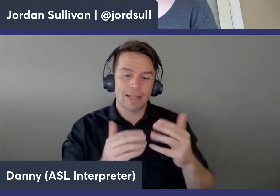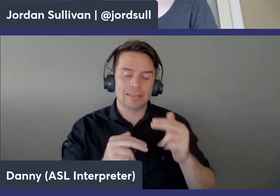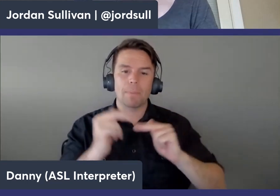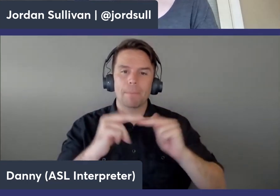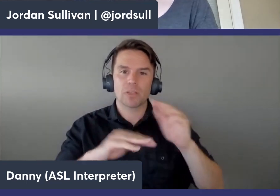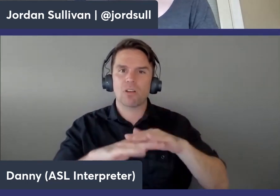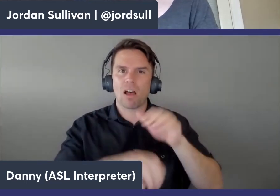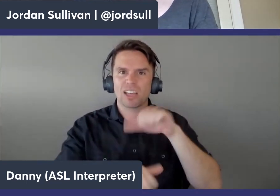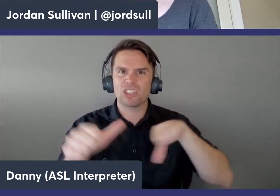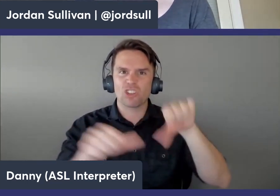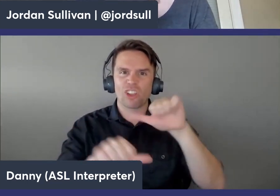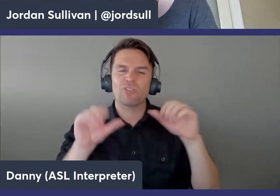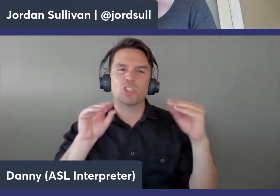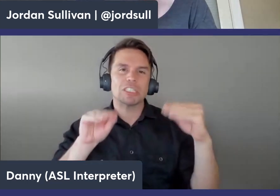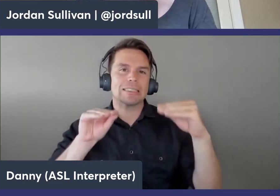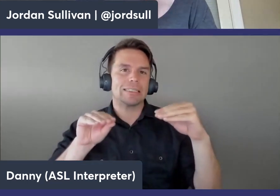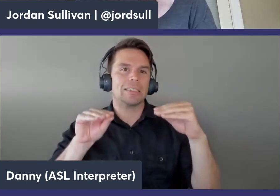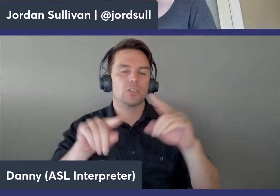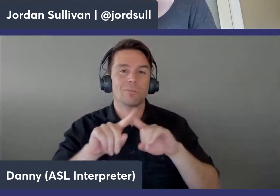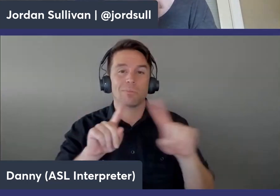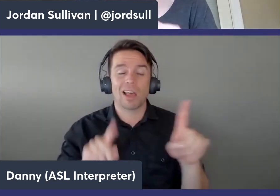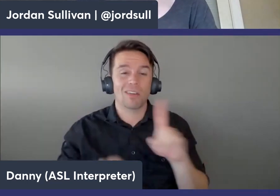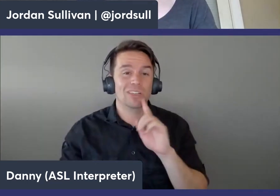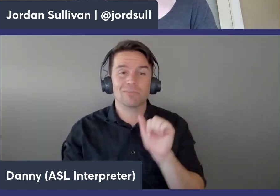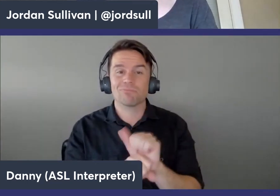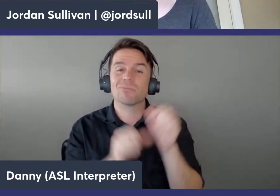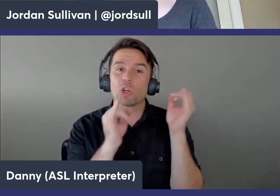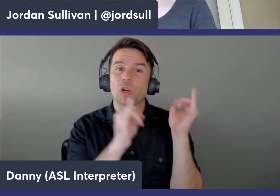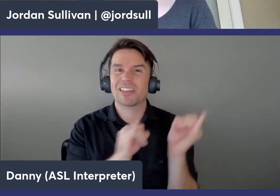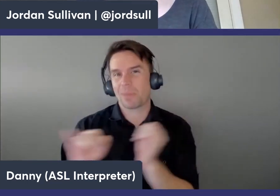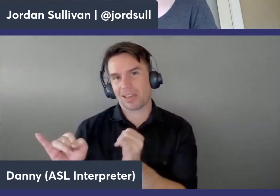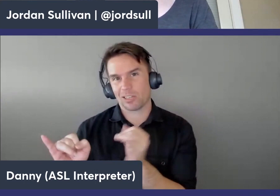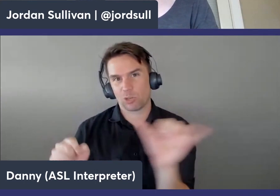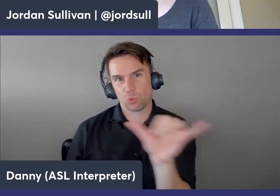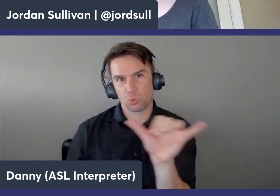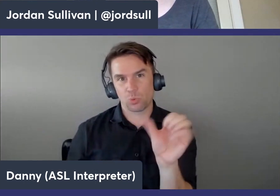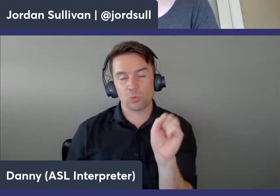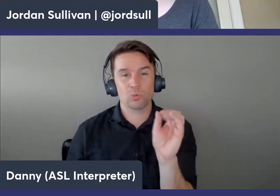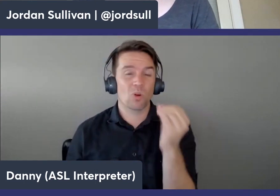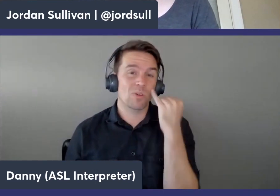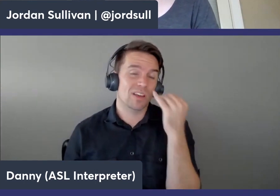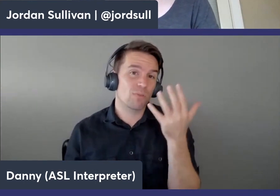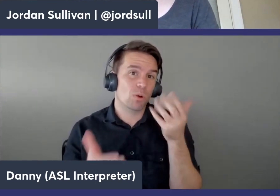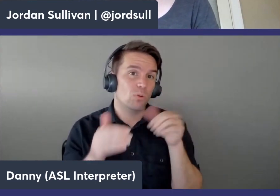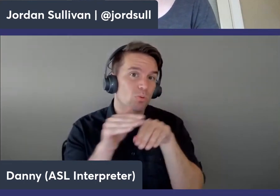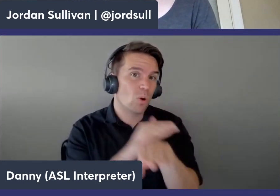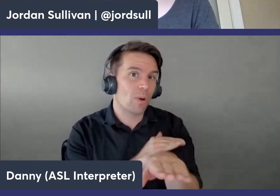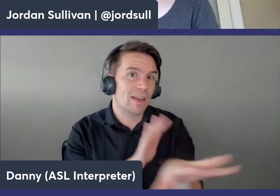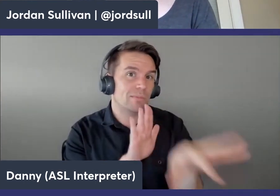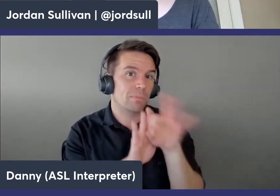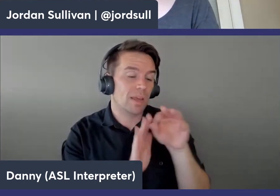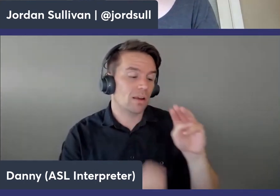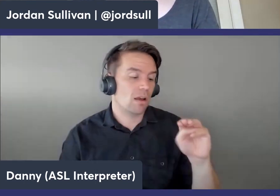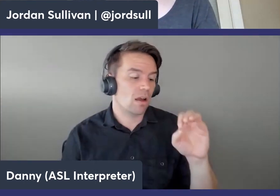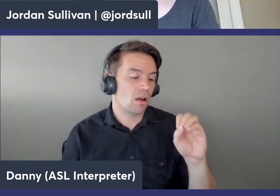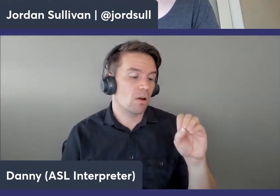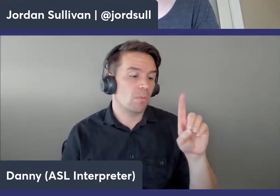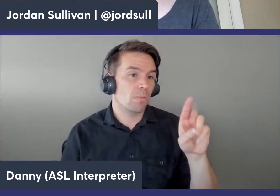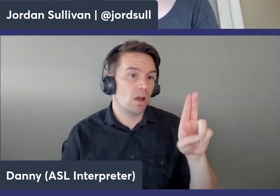but technically they're all independent. So if you wanna just go in and choose module seven because that's the module that you're really not understanding,